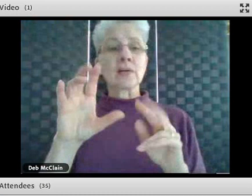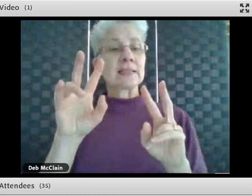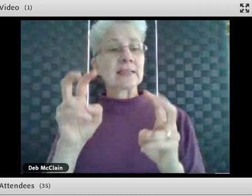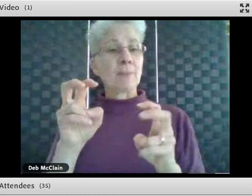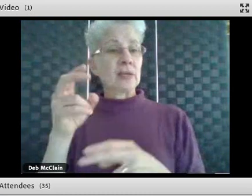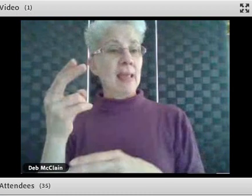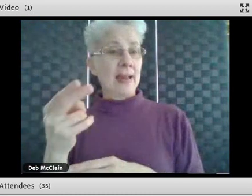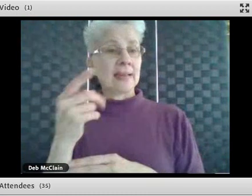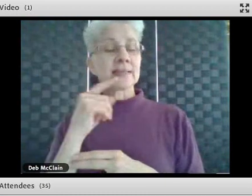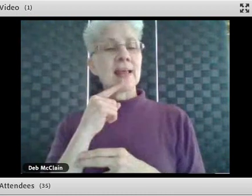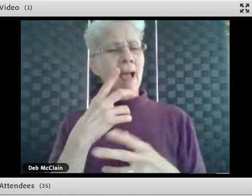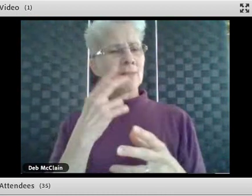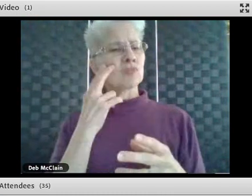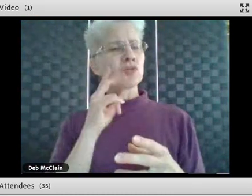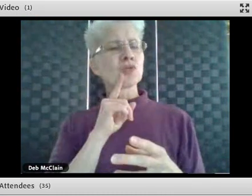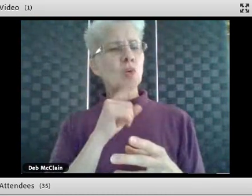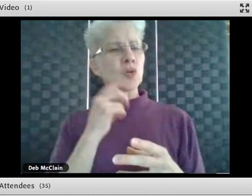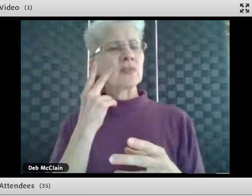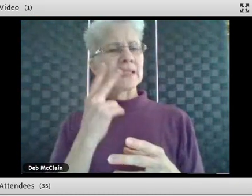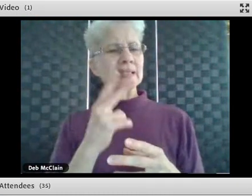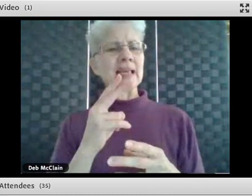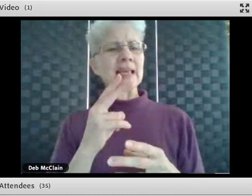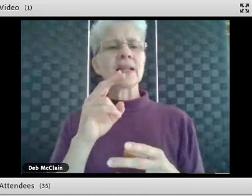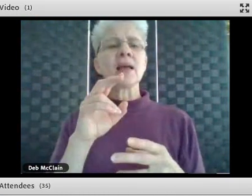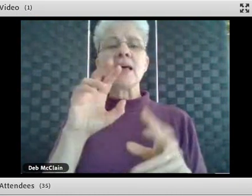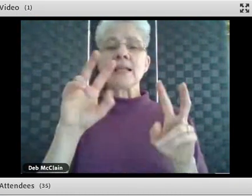have seen subject headings in your catalog,